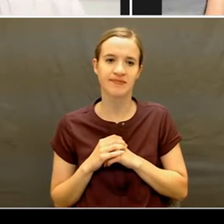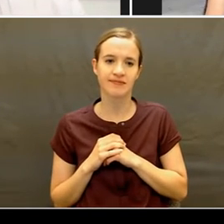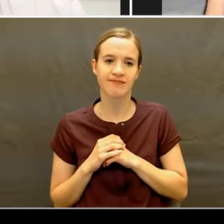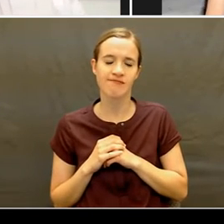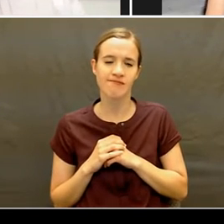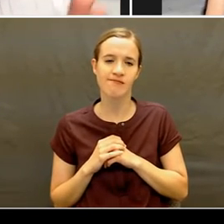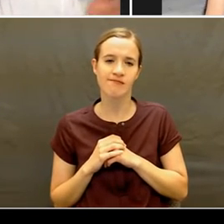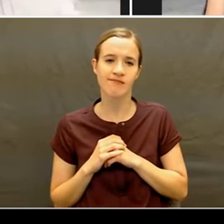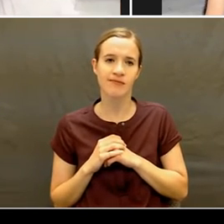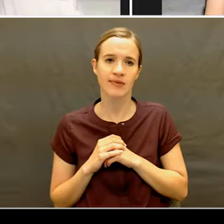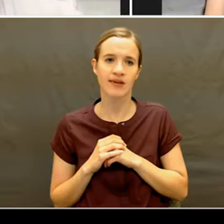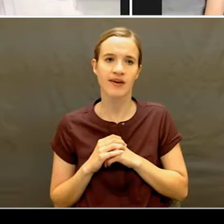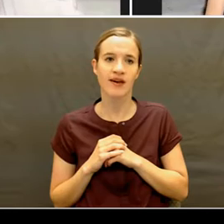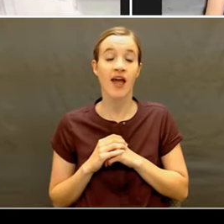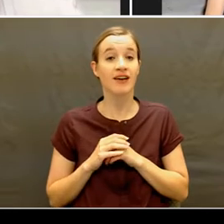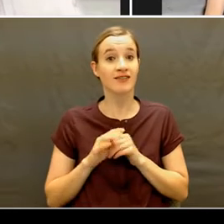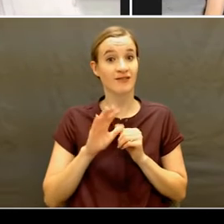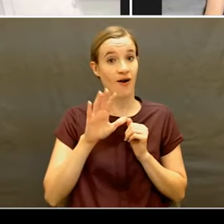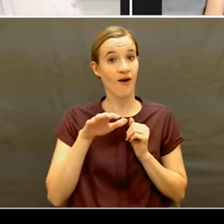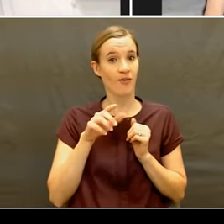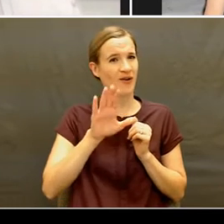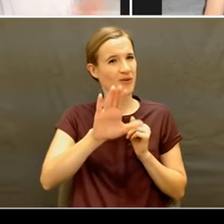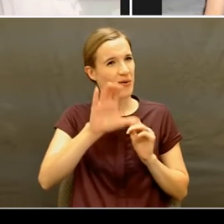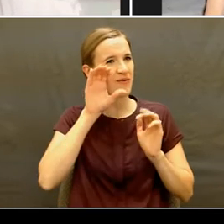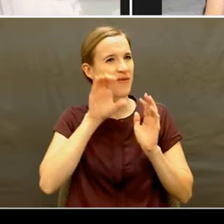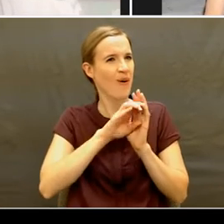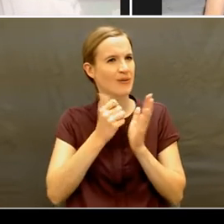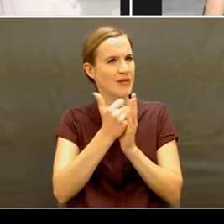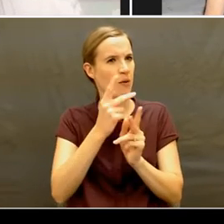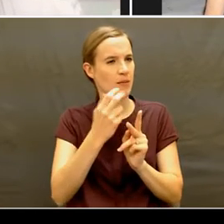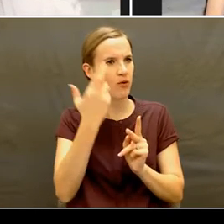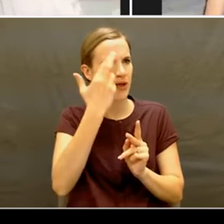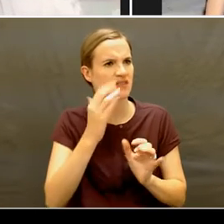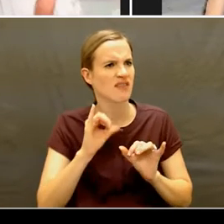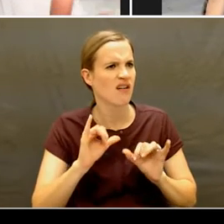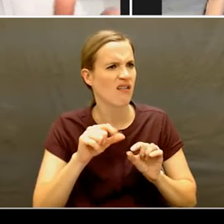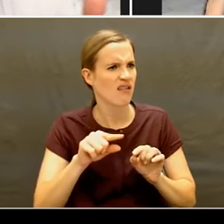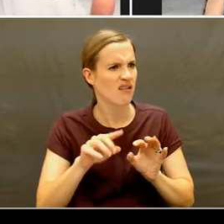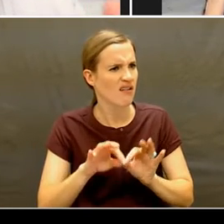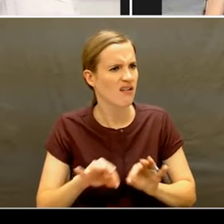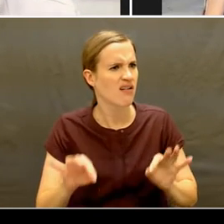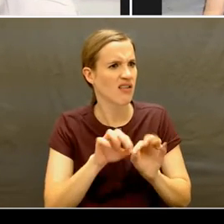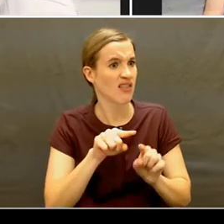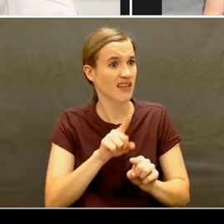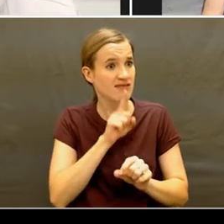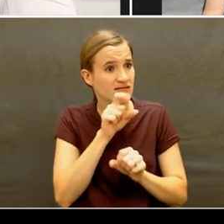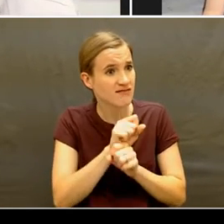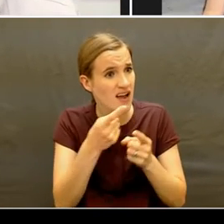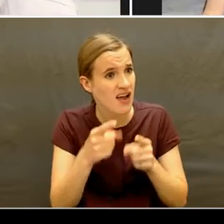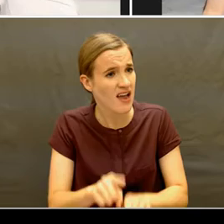Crip Camp it made it all real. And even though he'd heard the words, because I'm, I always say